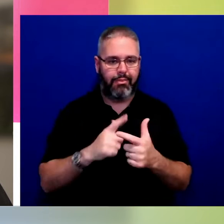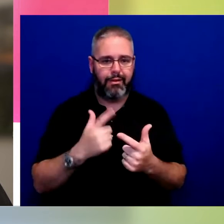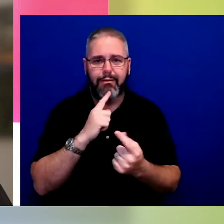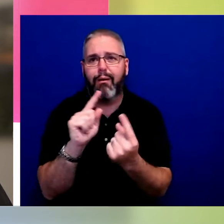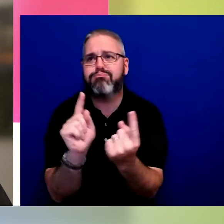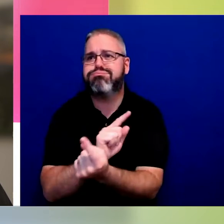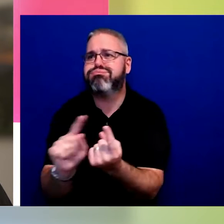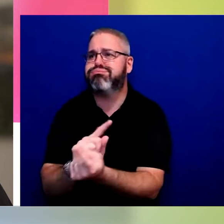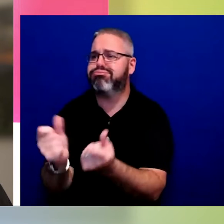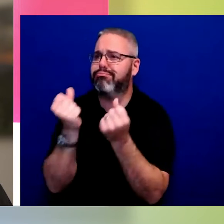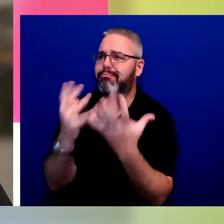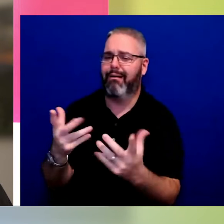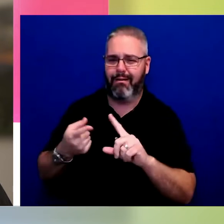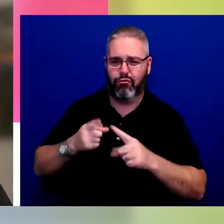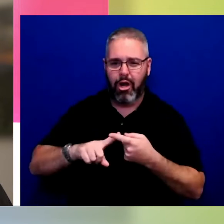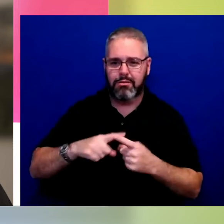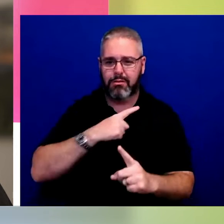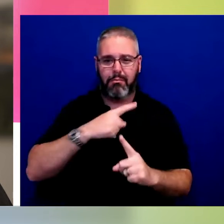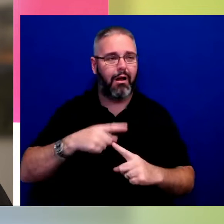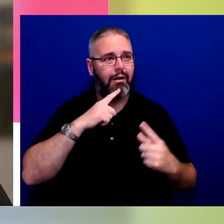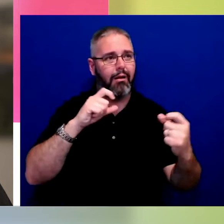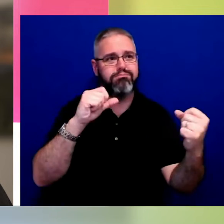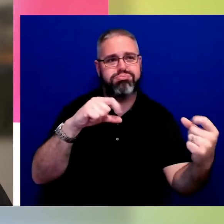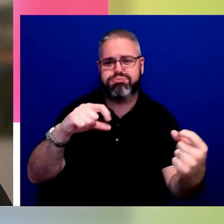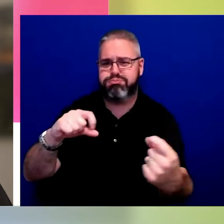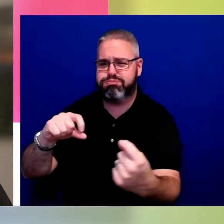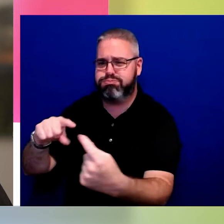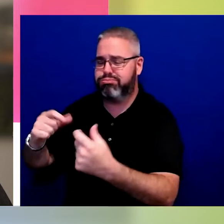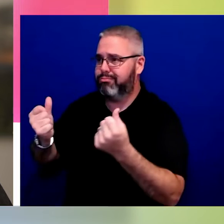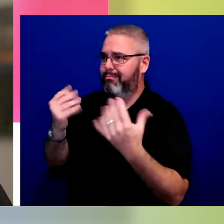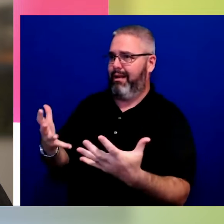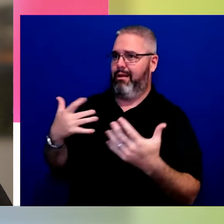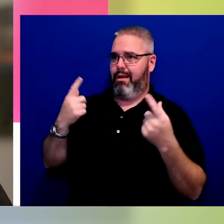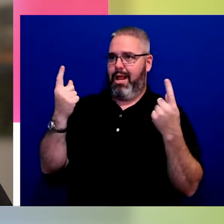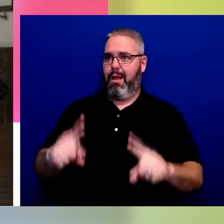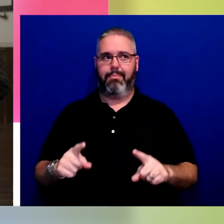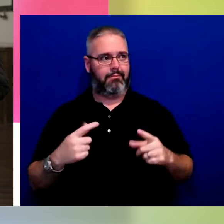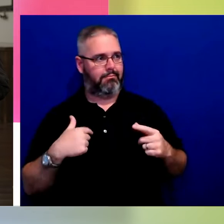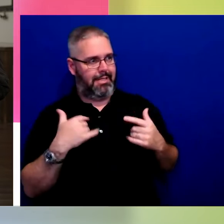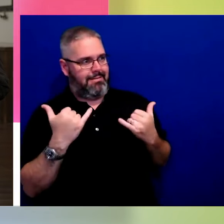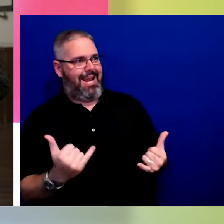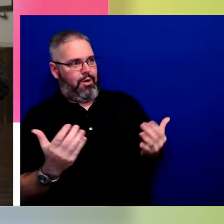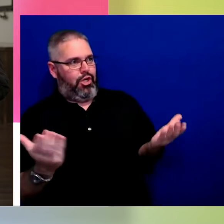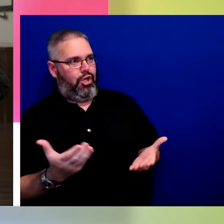and connections that led me to this place today.